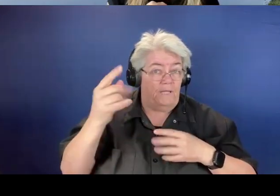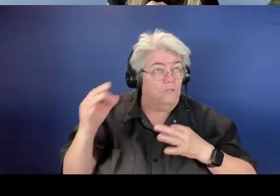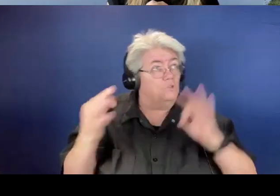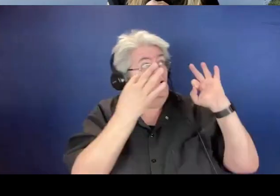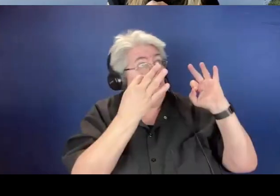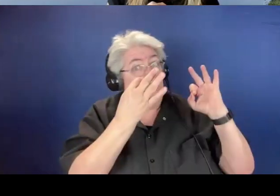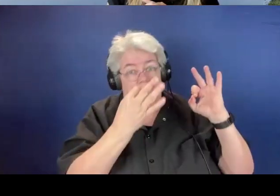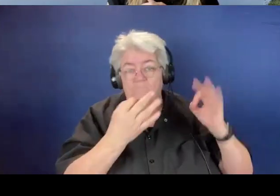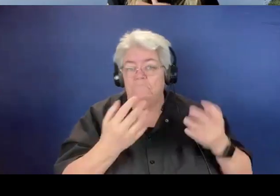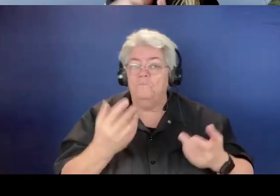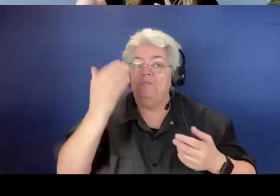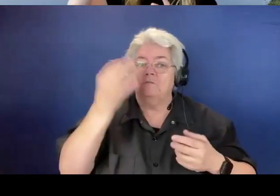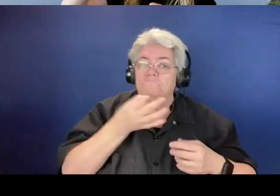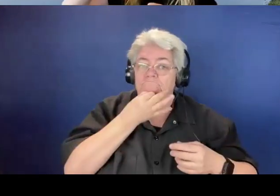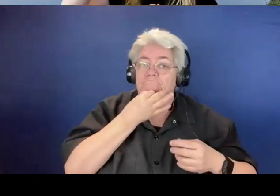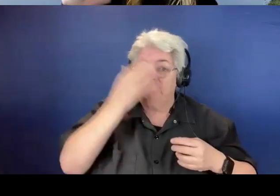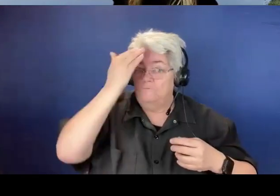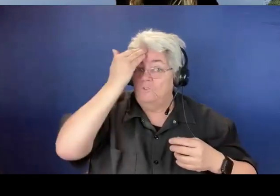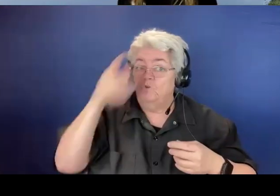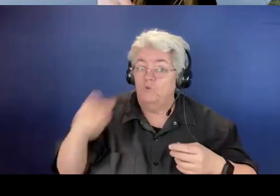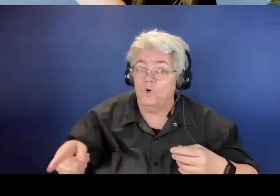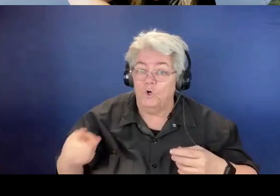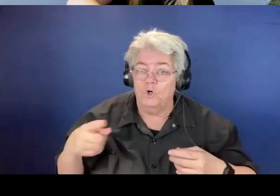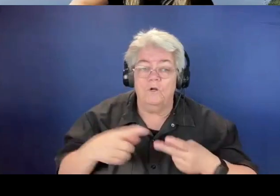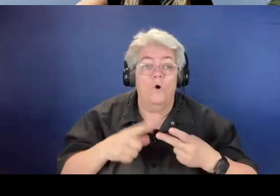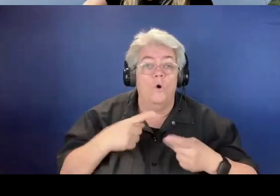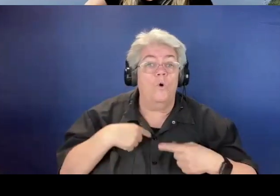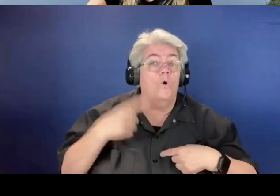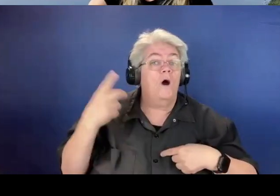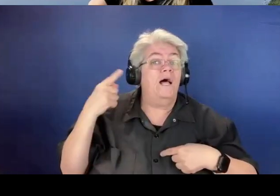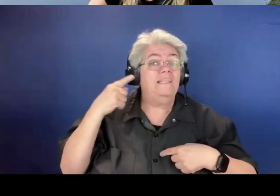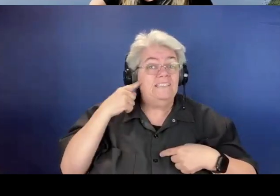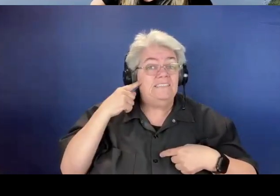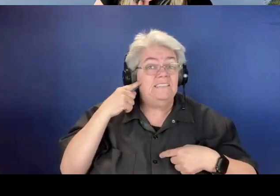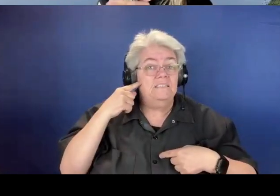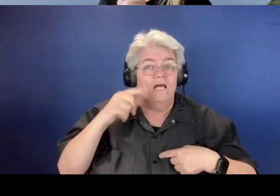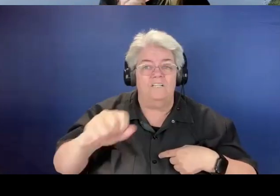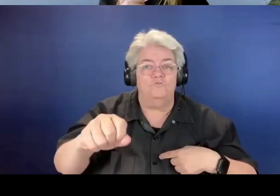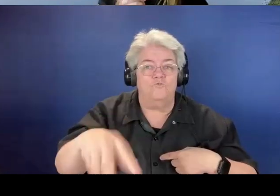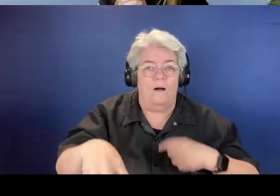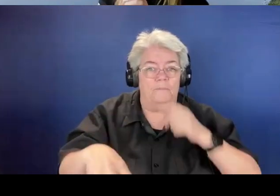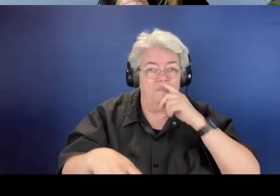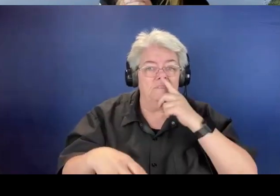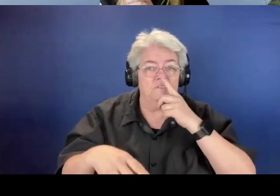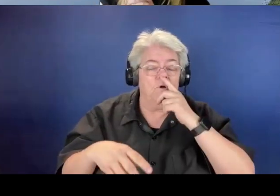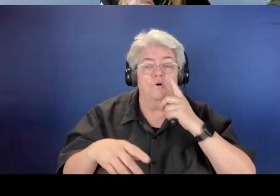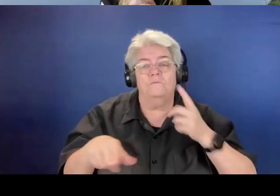And it can go also, for example, to a listen and drop. I don't know if you've heard this before, but it would be something that